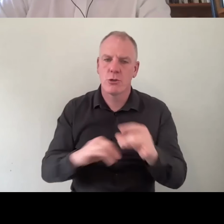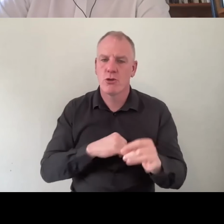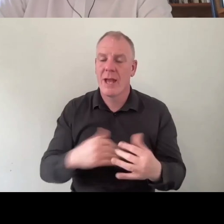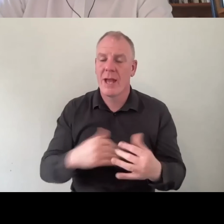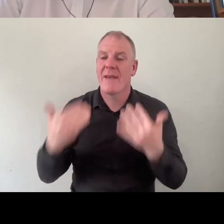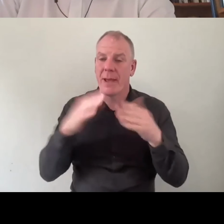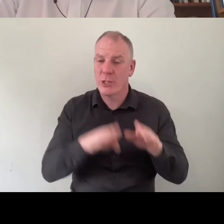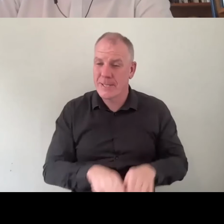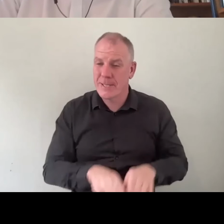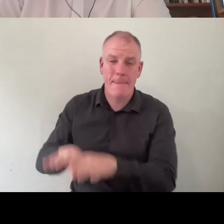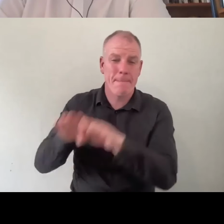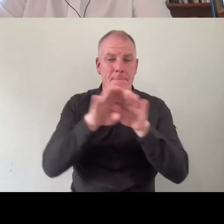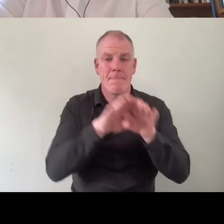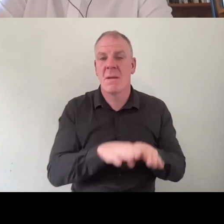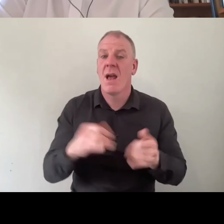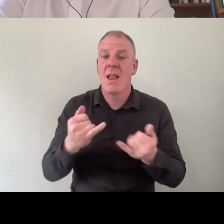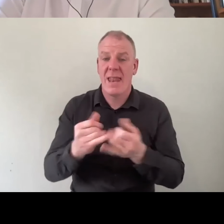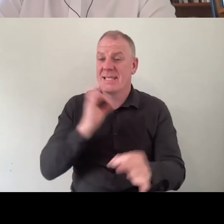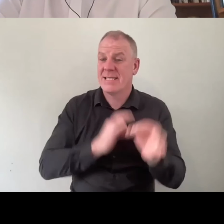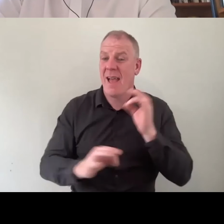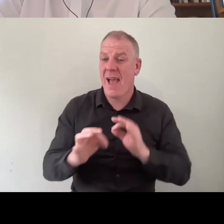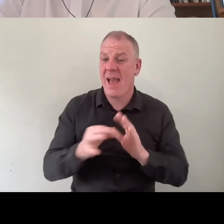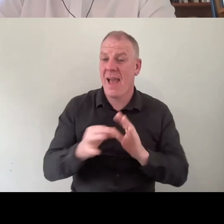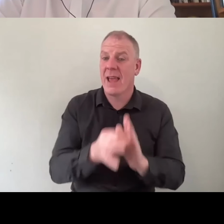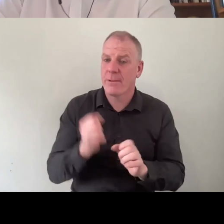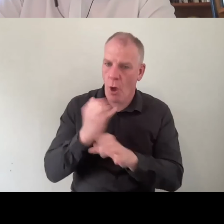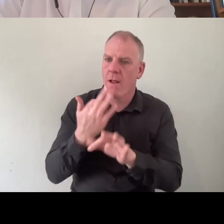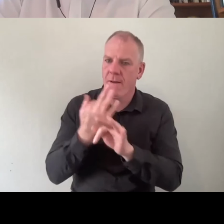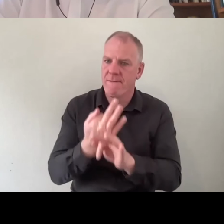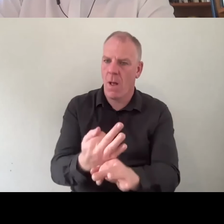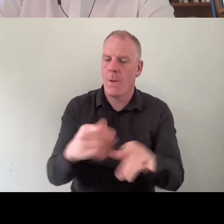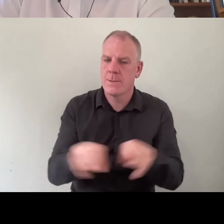such as things like style guides and make sure information is available